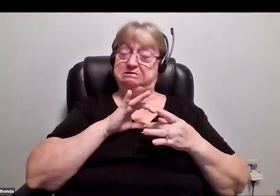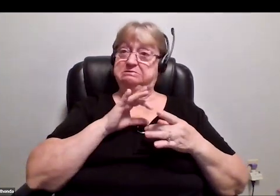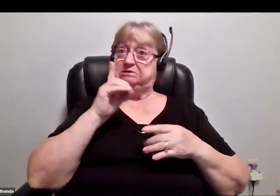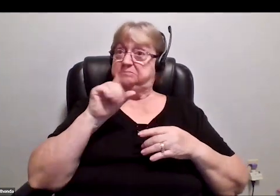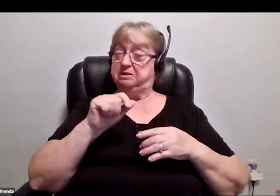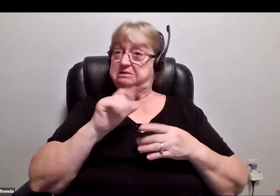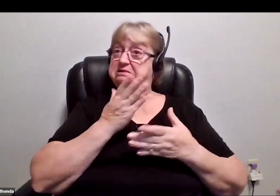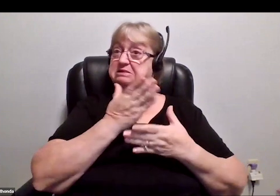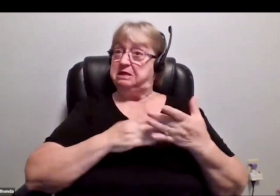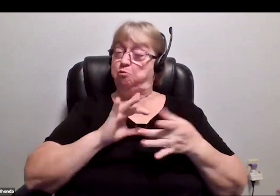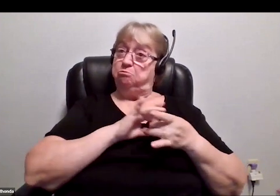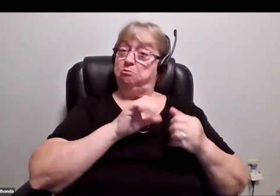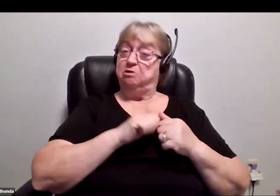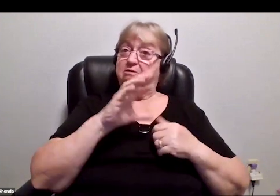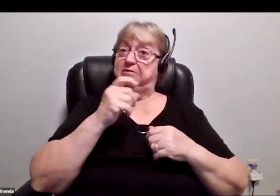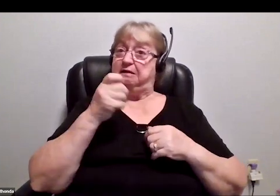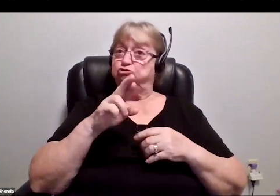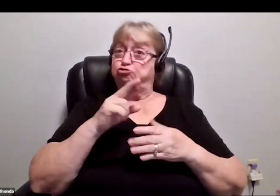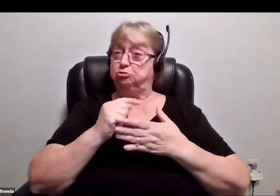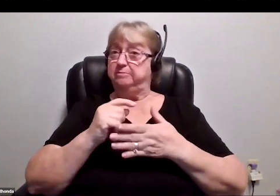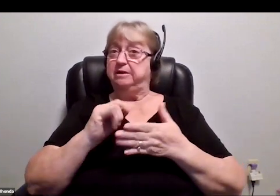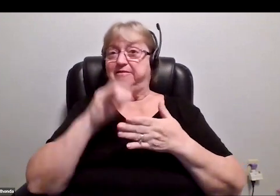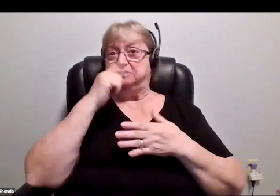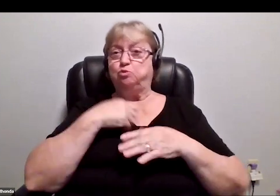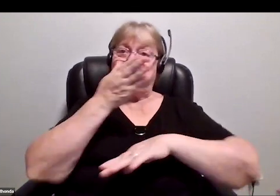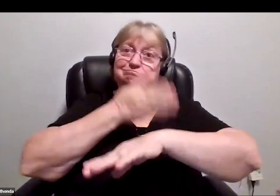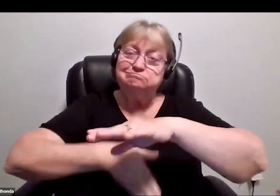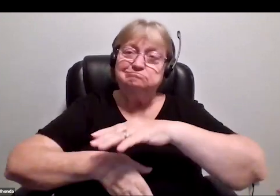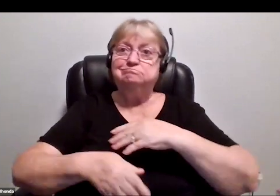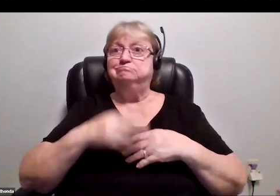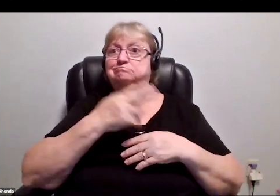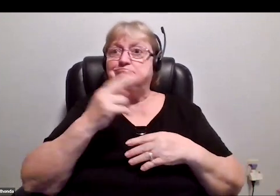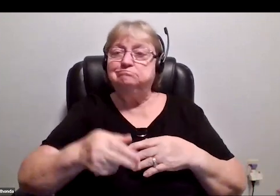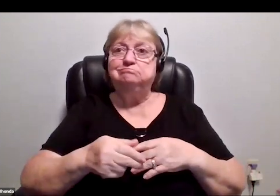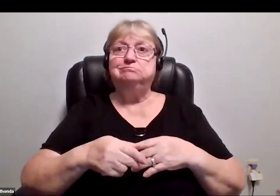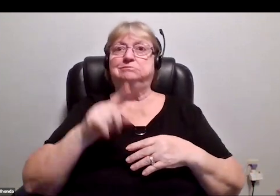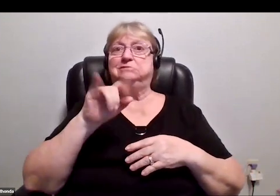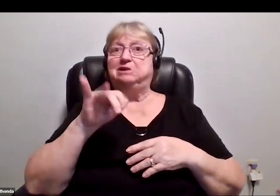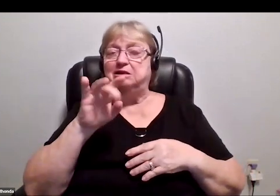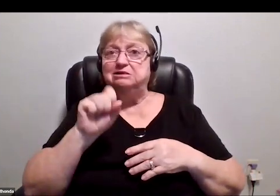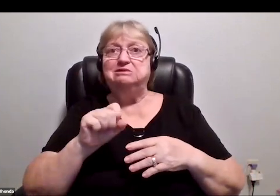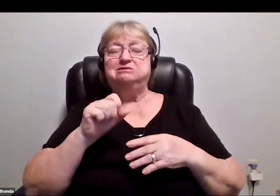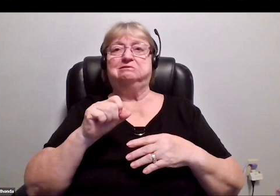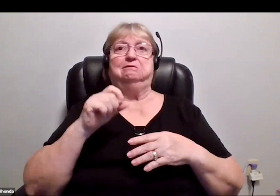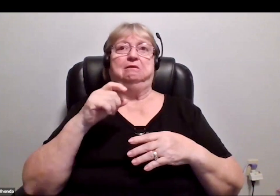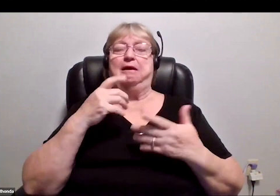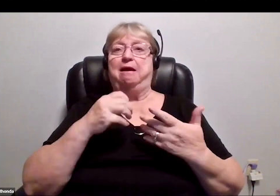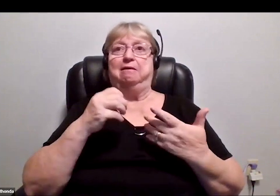That's why I have the rotationplasty. That's why I'm hard of hearing. That's why I have chemobrain and tinnitus. The Crohn's disease is its own thing. That's okay, too.